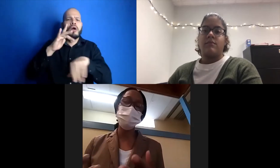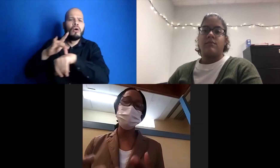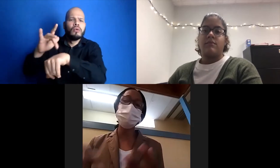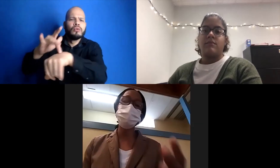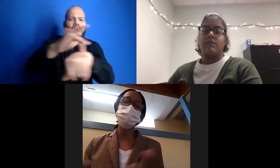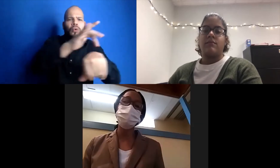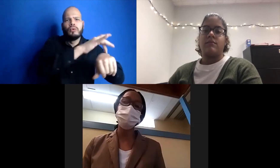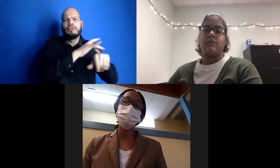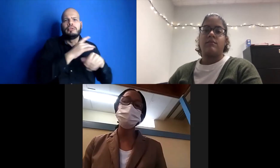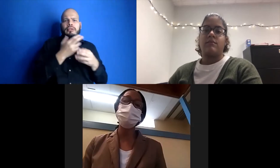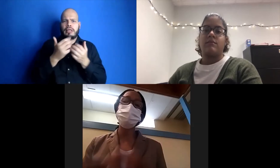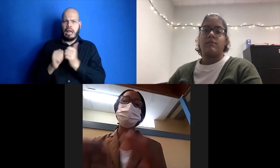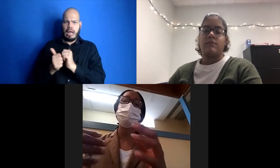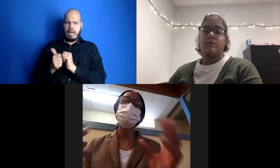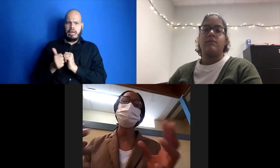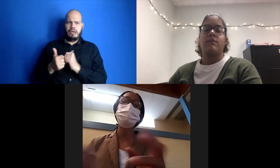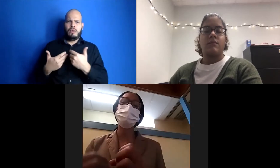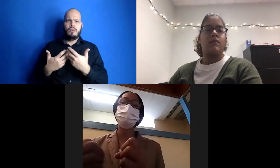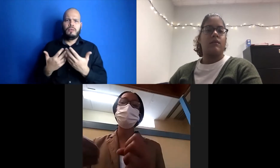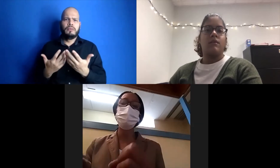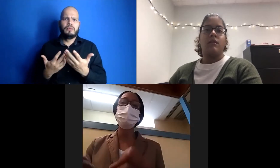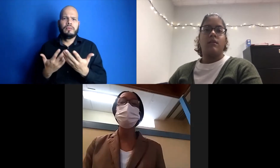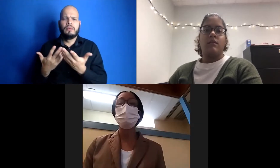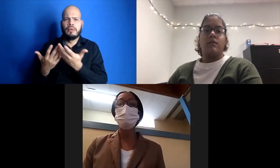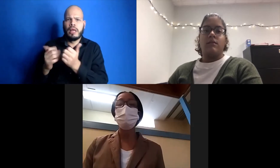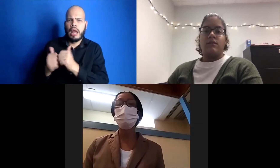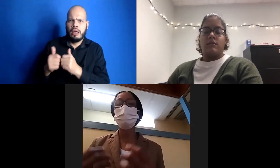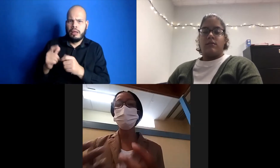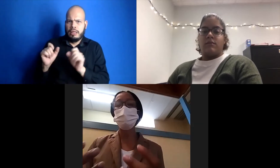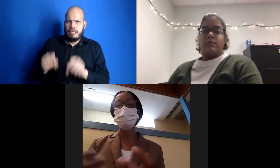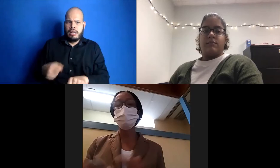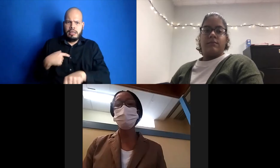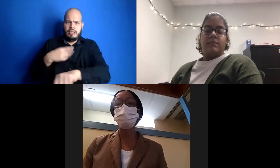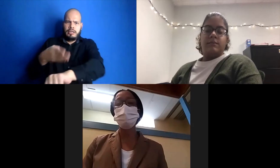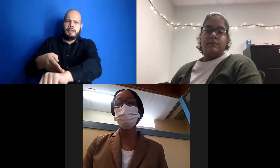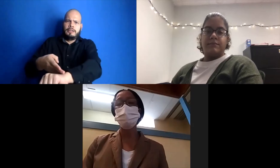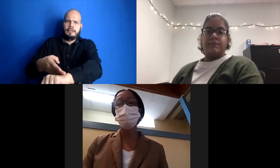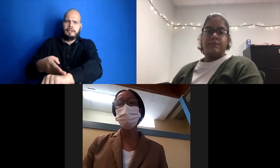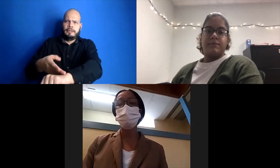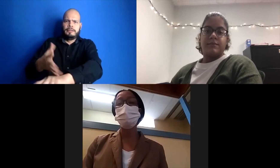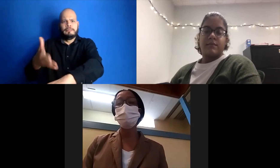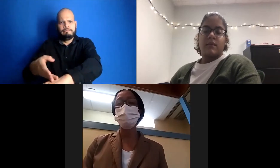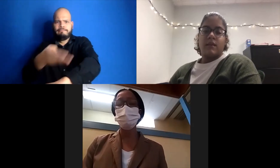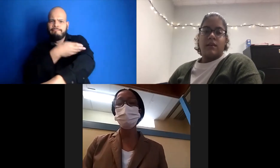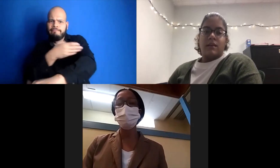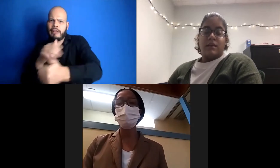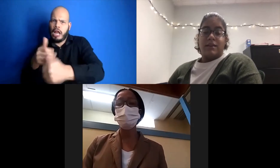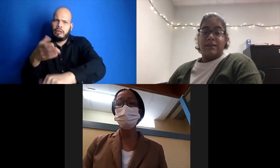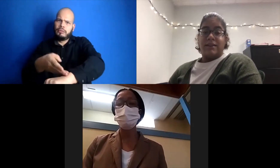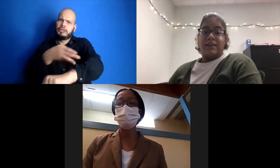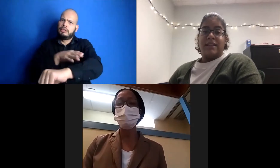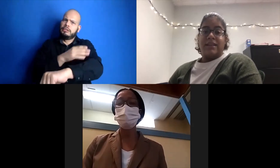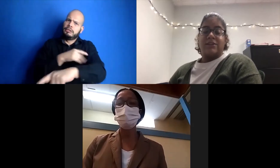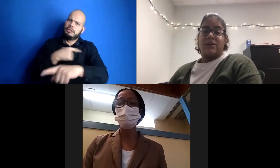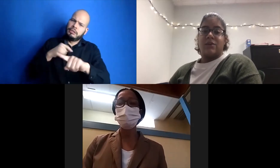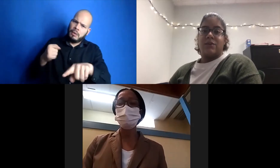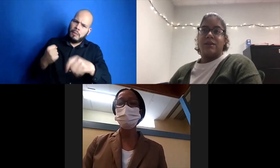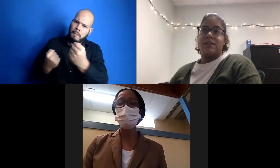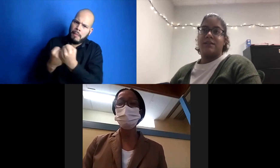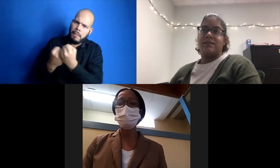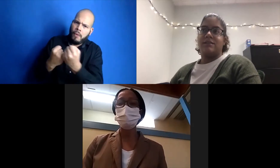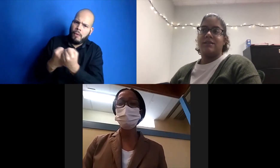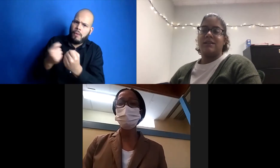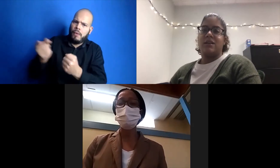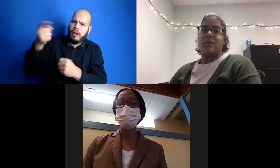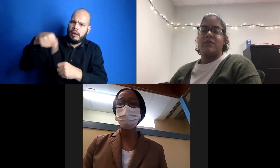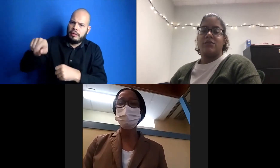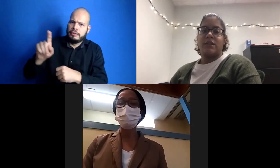let me just put it simple in what ways can we um support you guys so that's a lot of a tricky